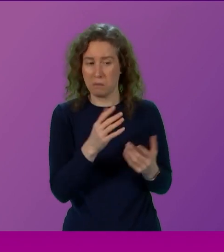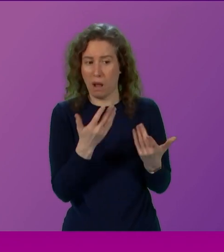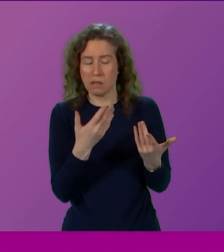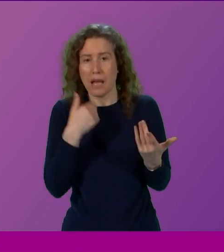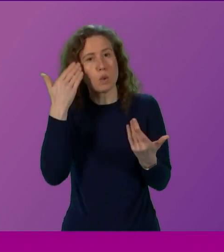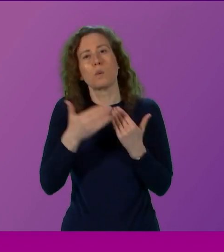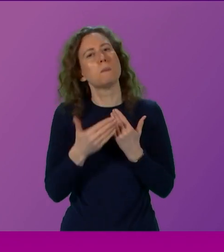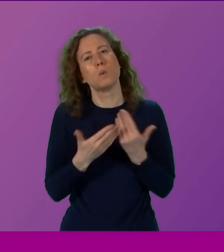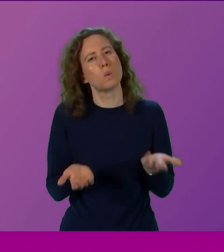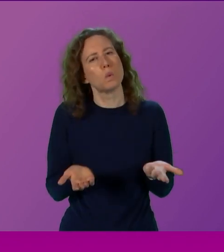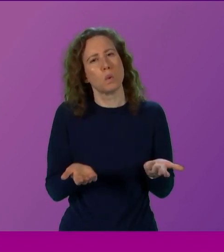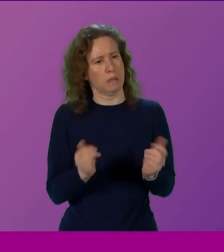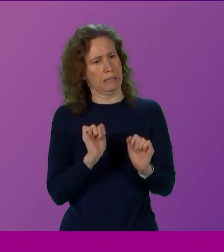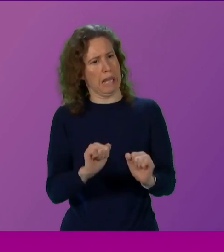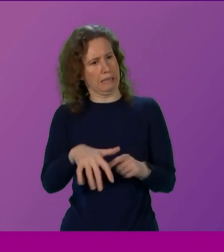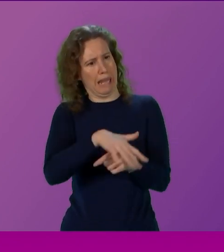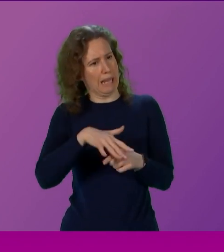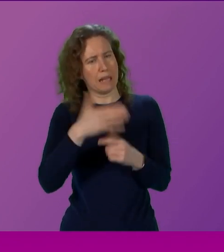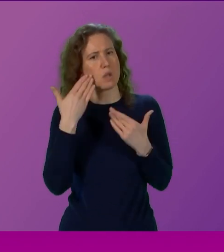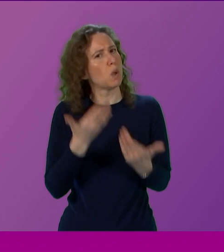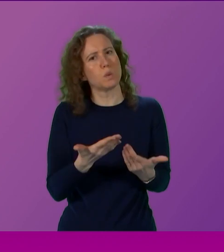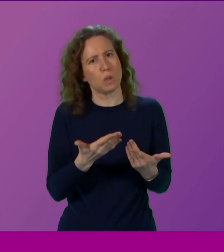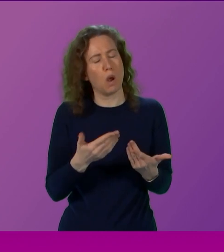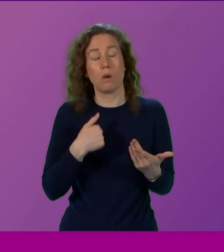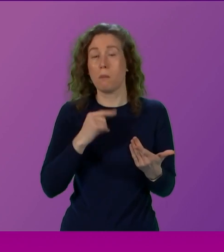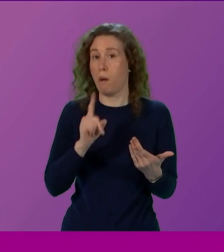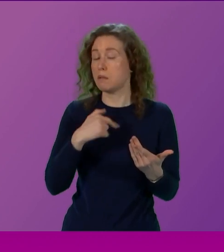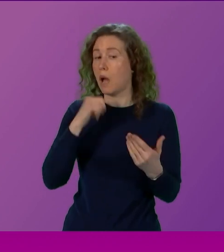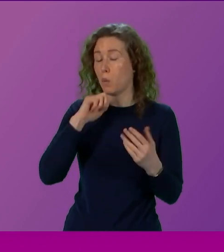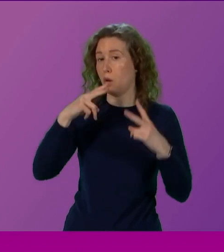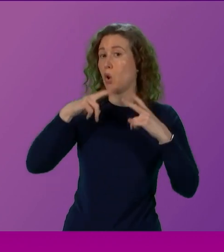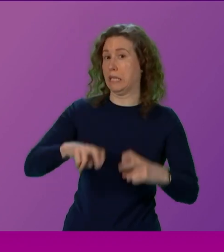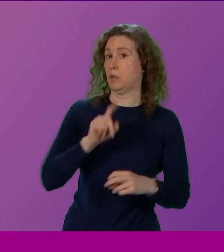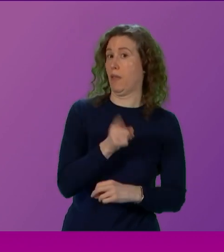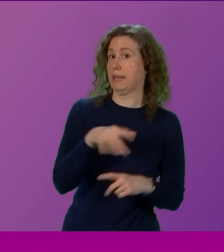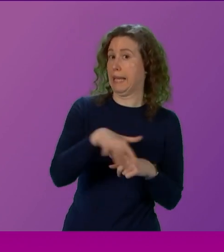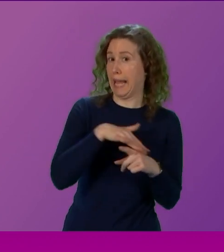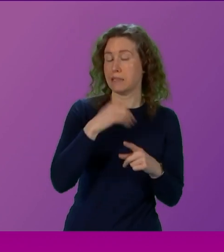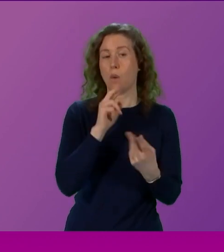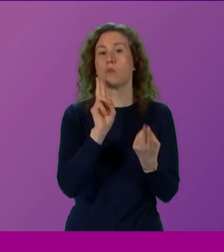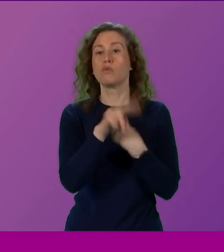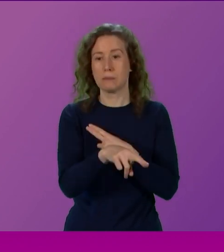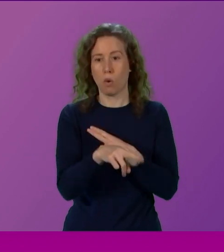I do not know the details of Harvey’s case, but I will look into that and will respond more fully.